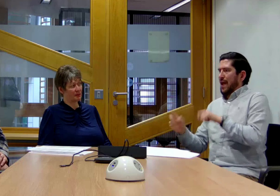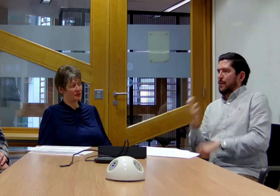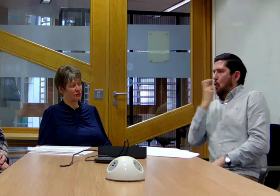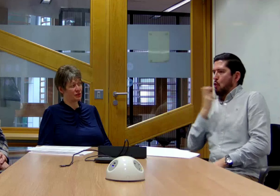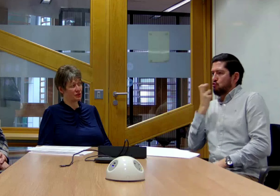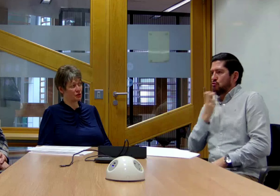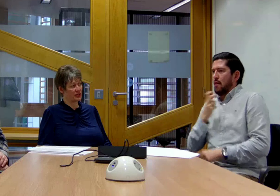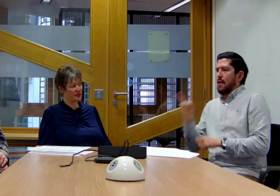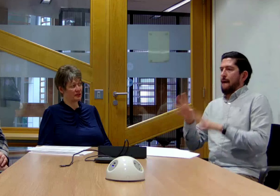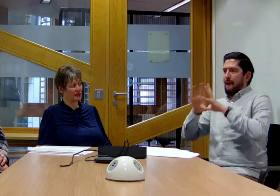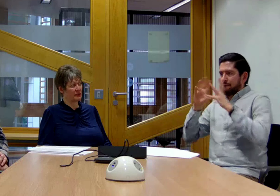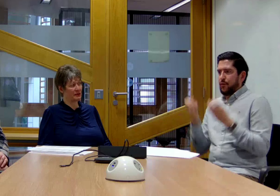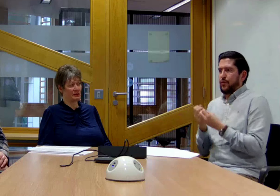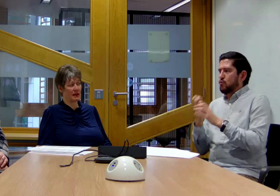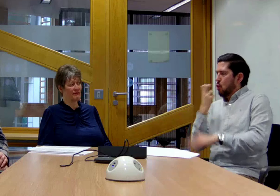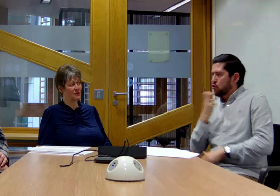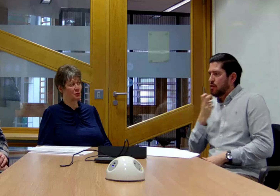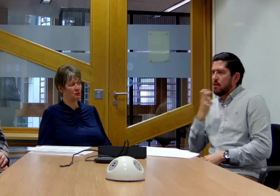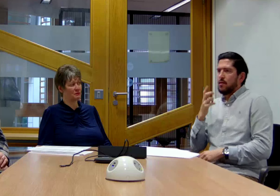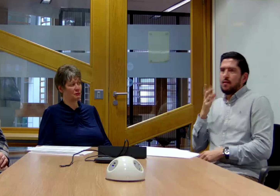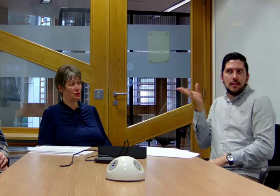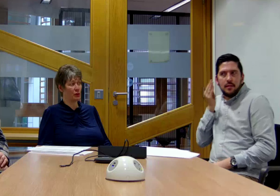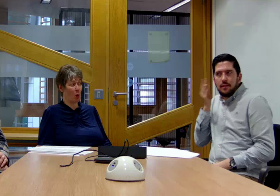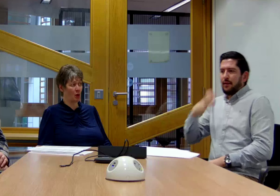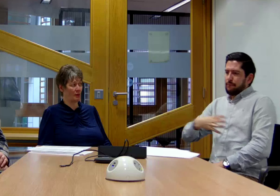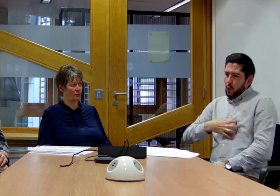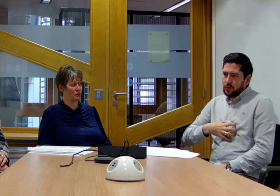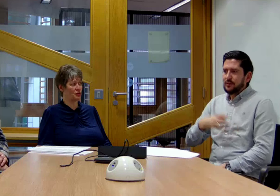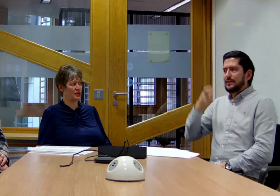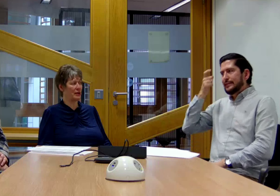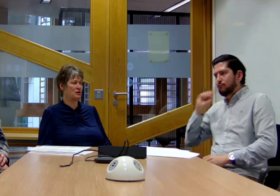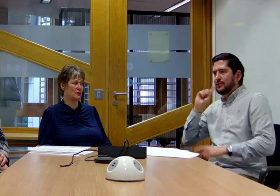solely on sign language. Or maybe if people had a little bit of residual hearing then